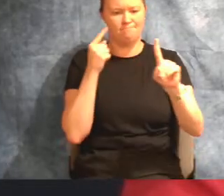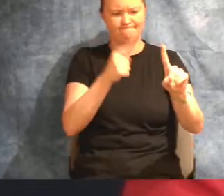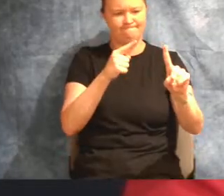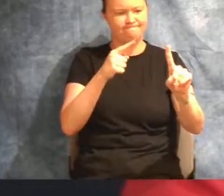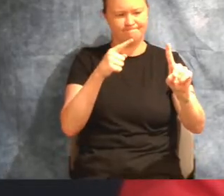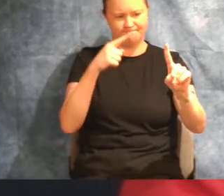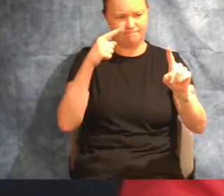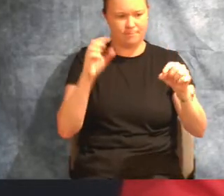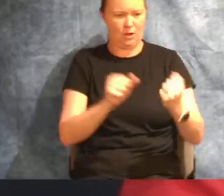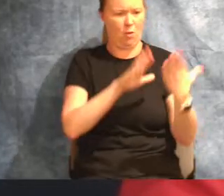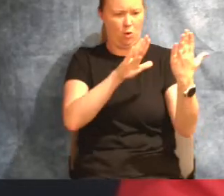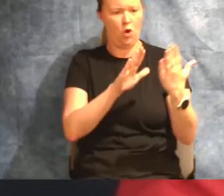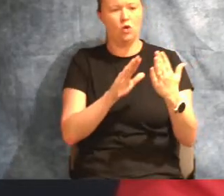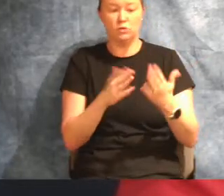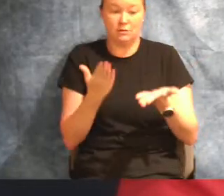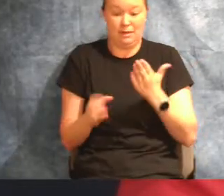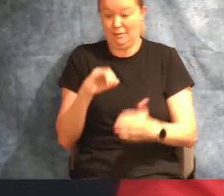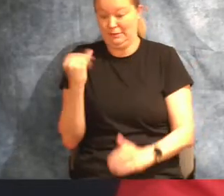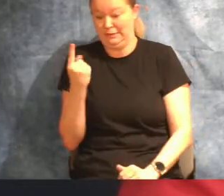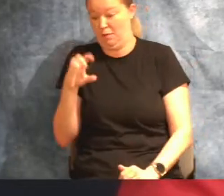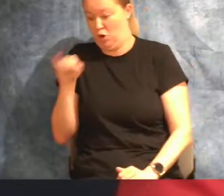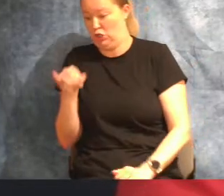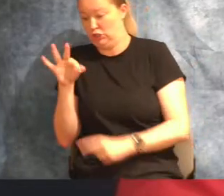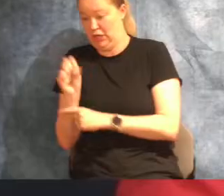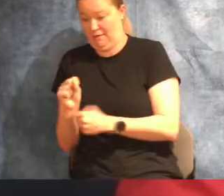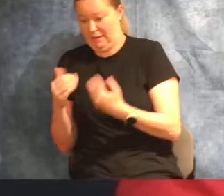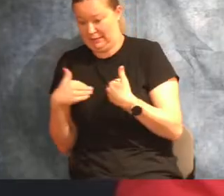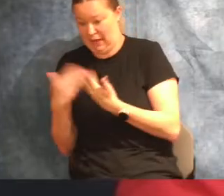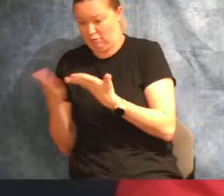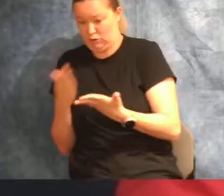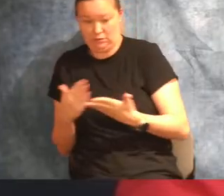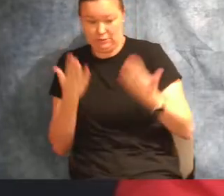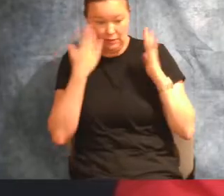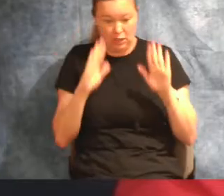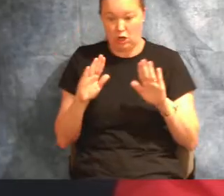they might have somebody at JFS got services but didn't know they've served our country and they're